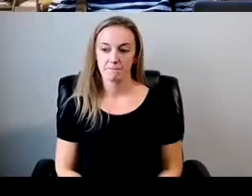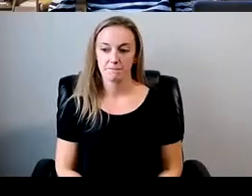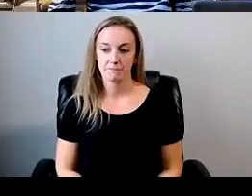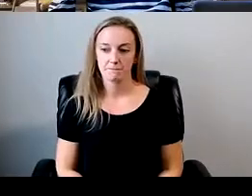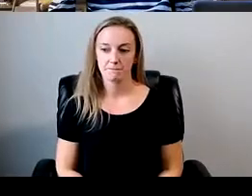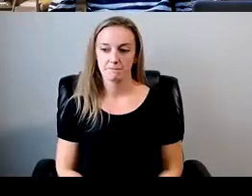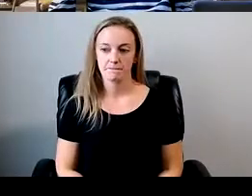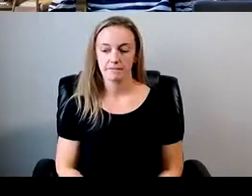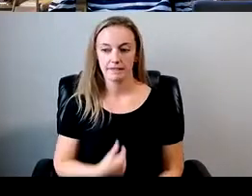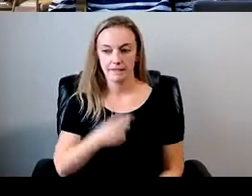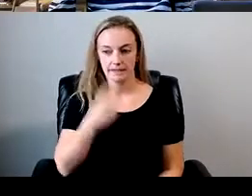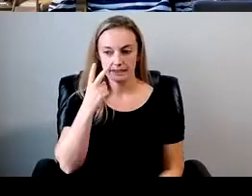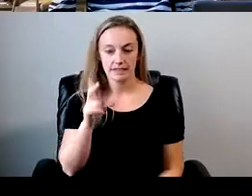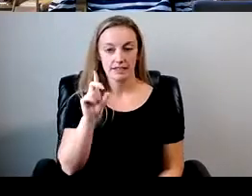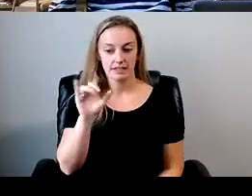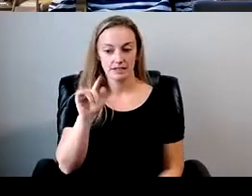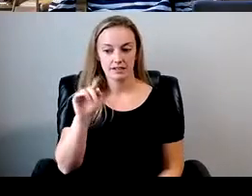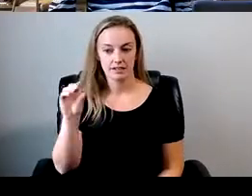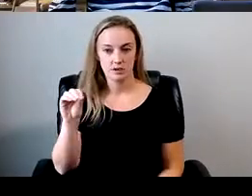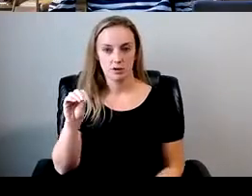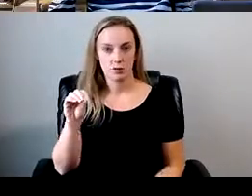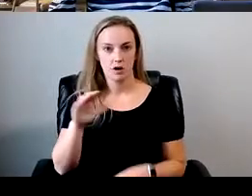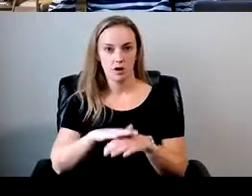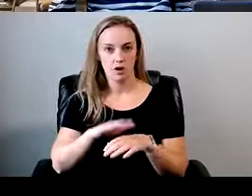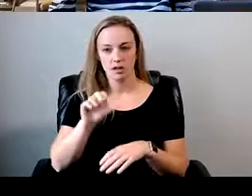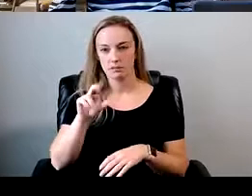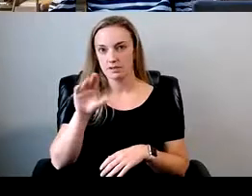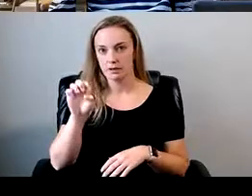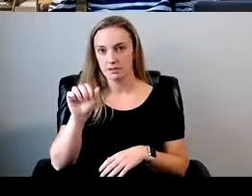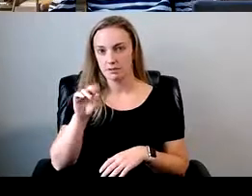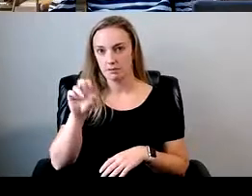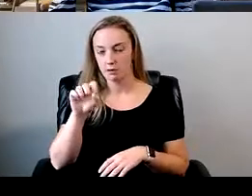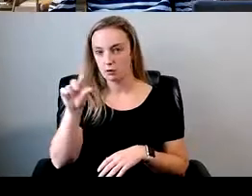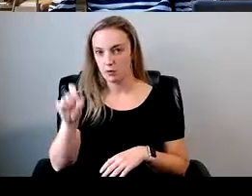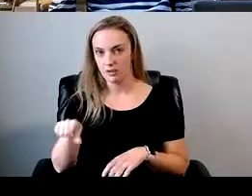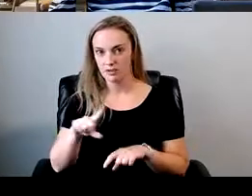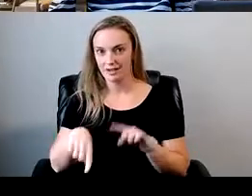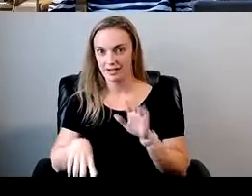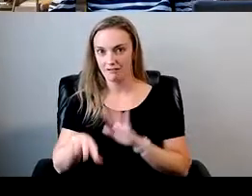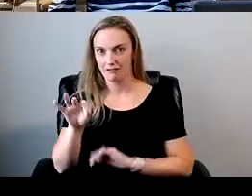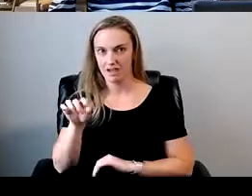Like I see ditto on substance abuse question, but I'm not getting back to the question, but I'm looking.